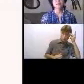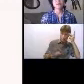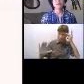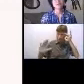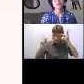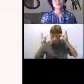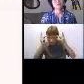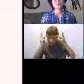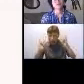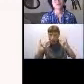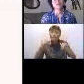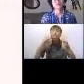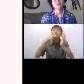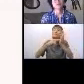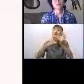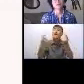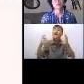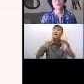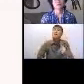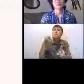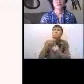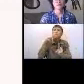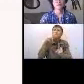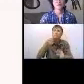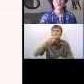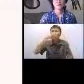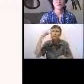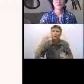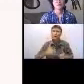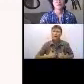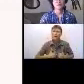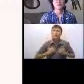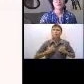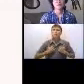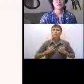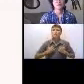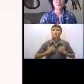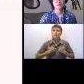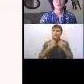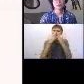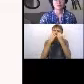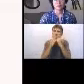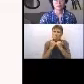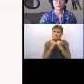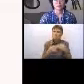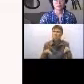Black Lives Matter, whether or not I'm someone who agrees with the cause, which I most definitely